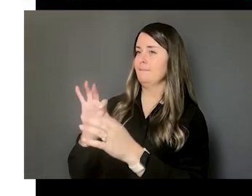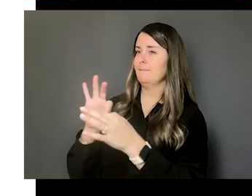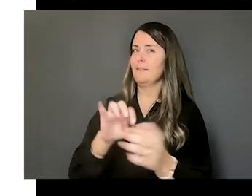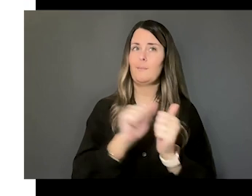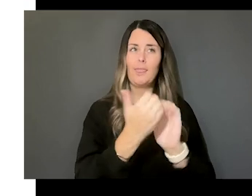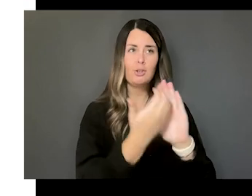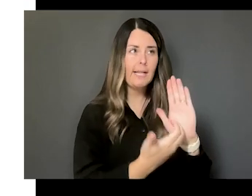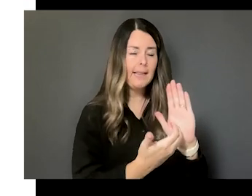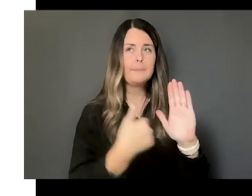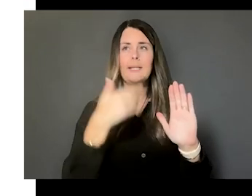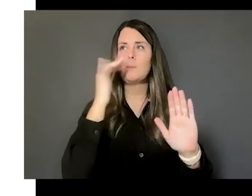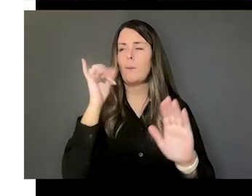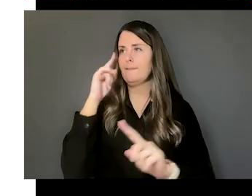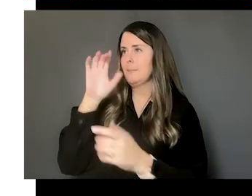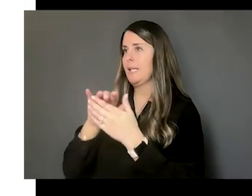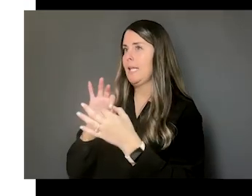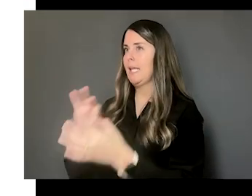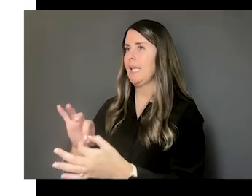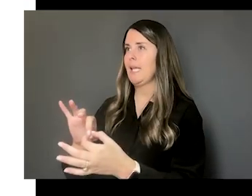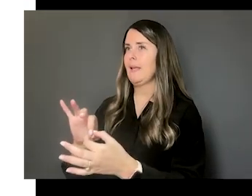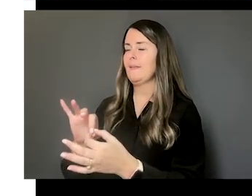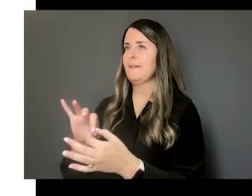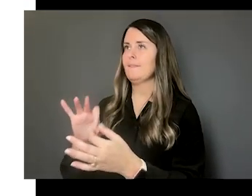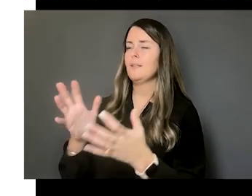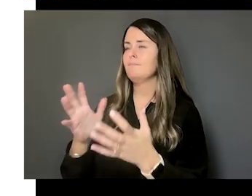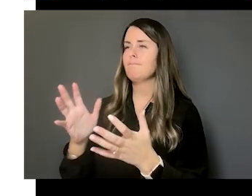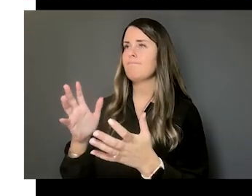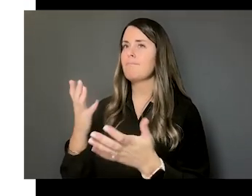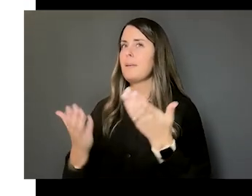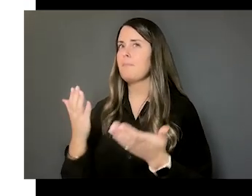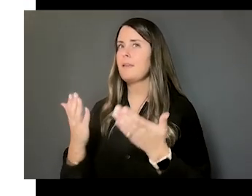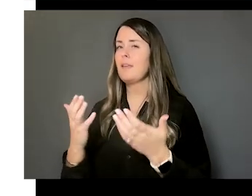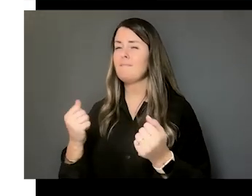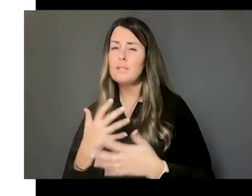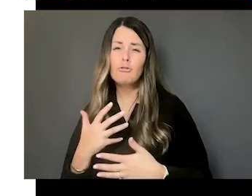I didn't know if it was belief of or if there was maybe some fear around,